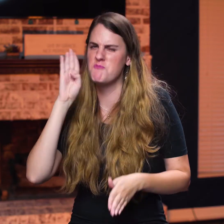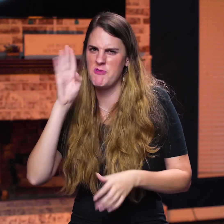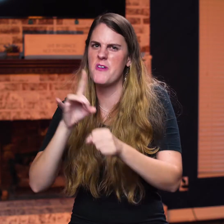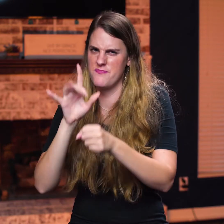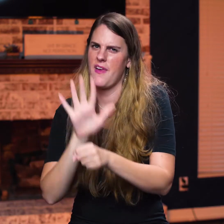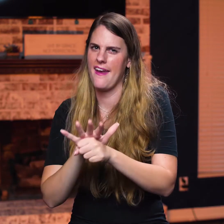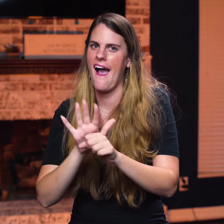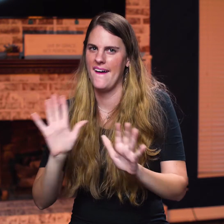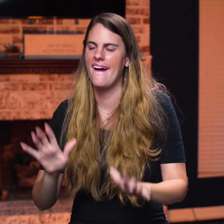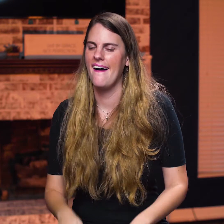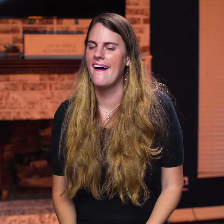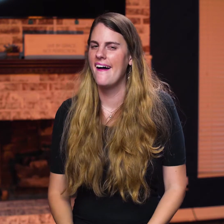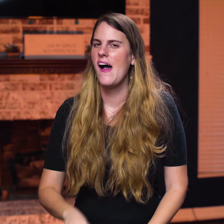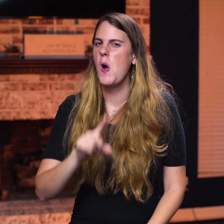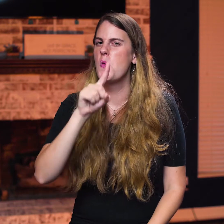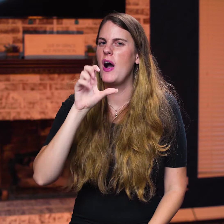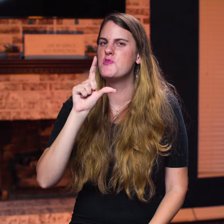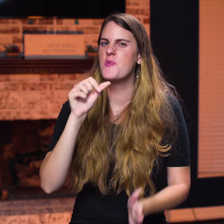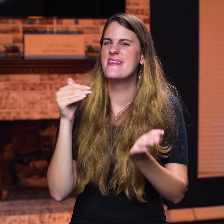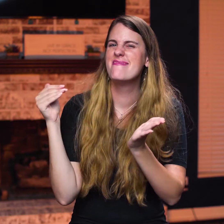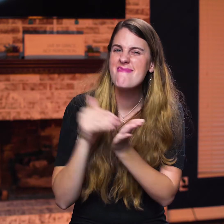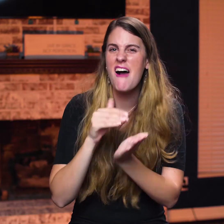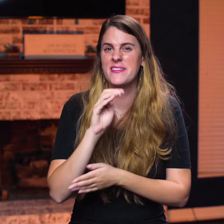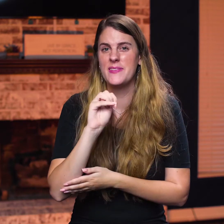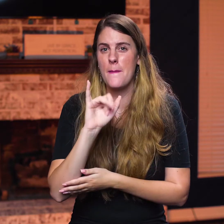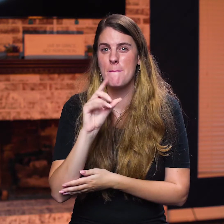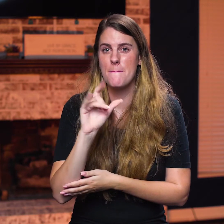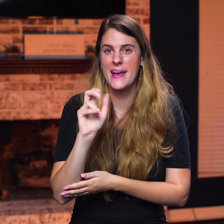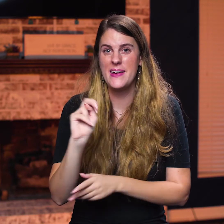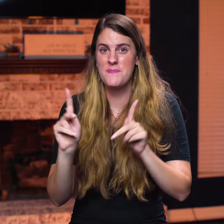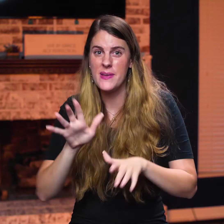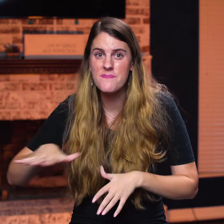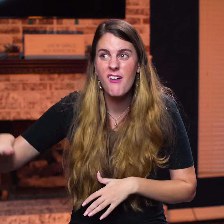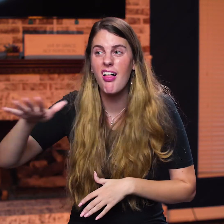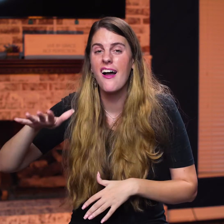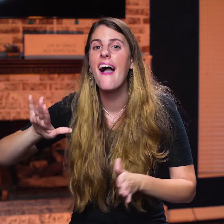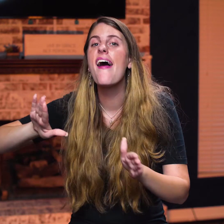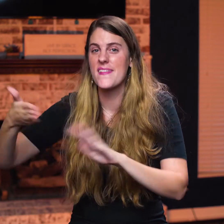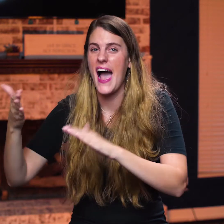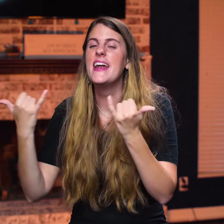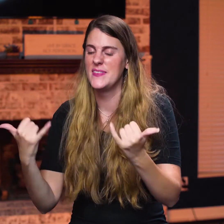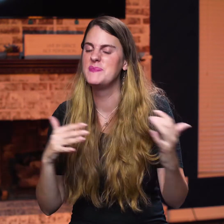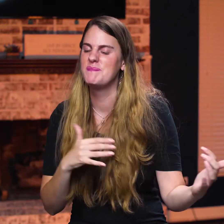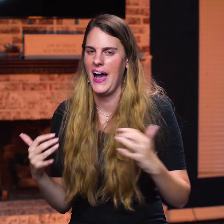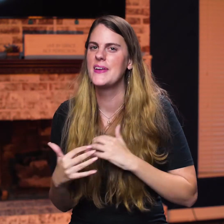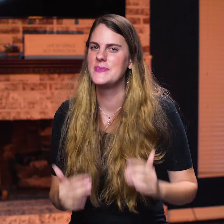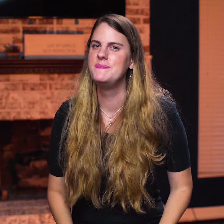we find out that 120,000 Midianites died in this battle.